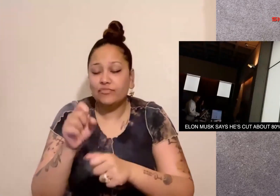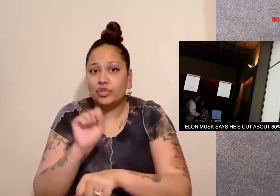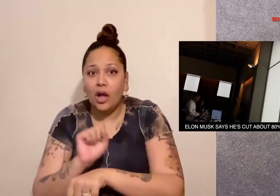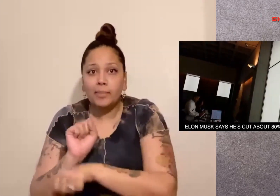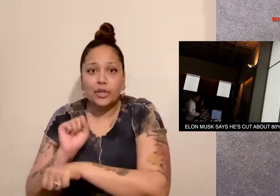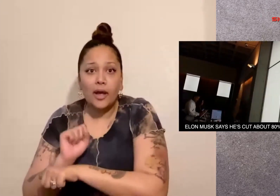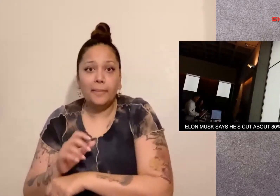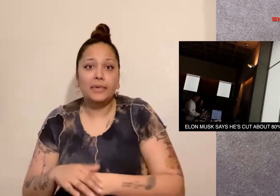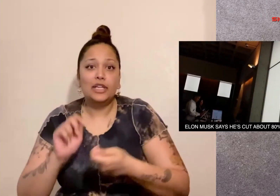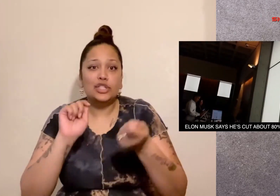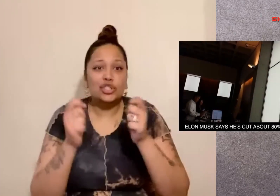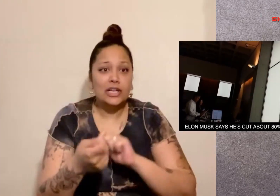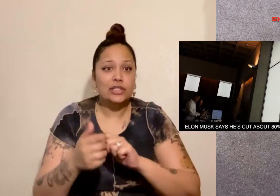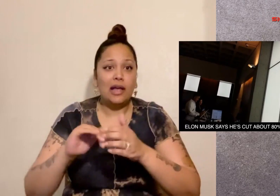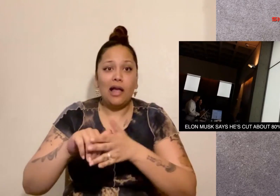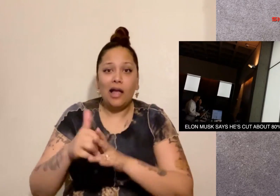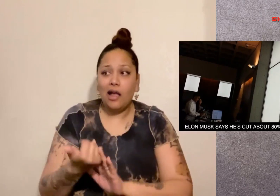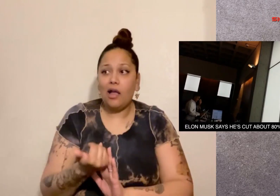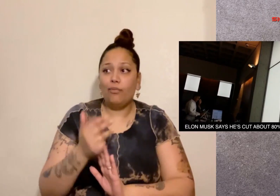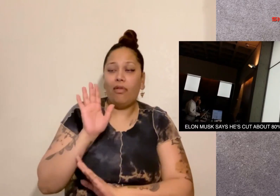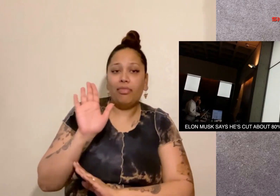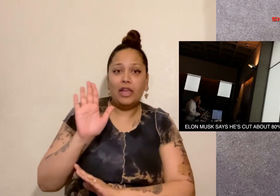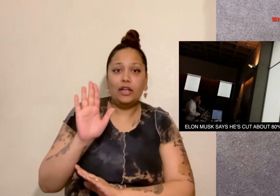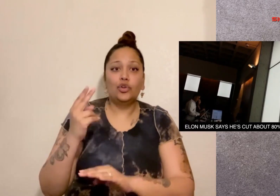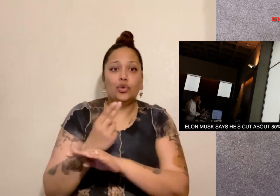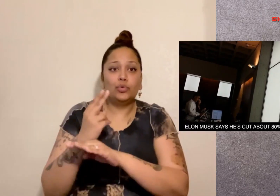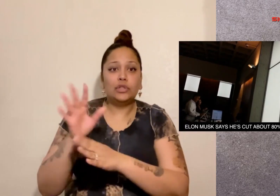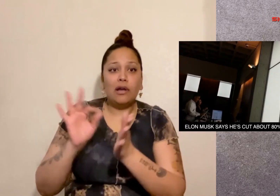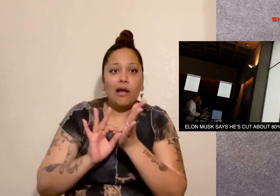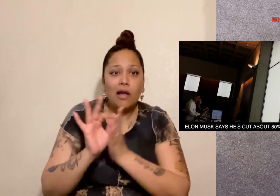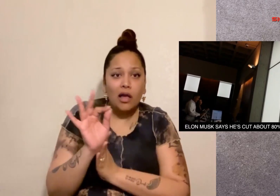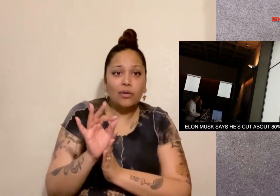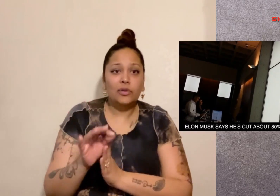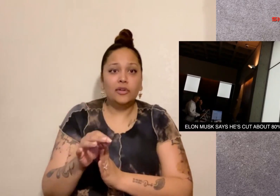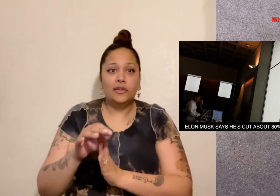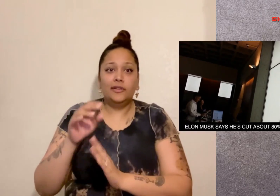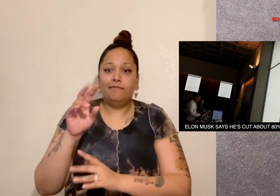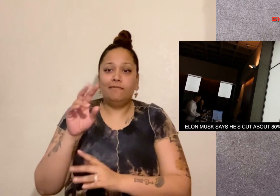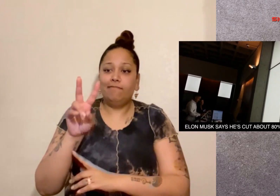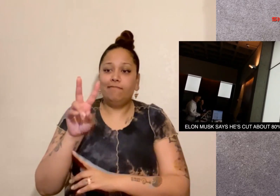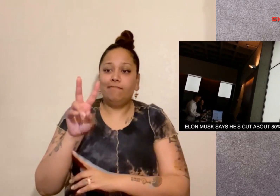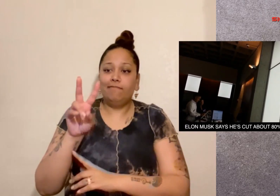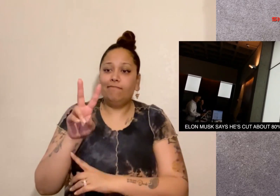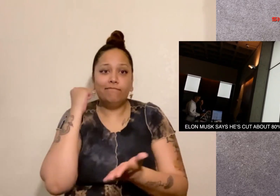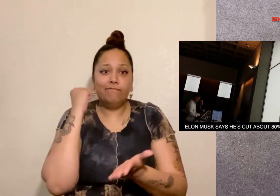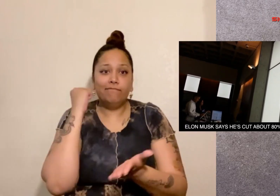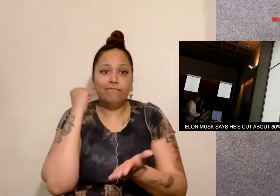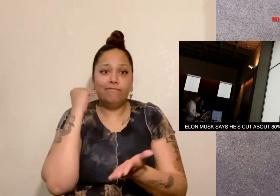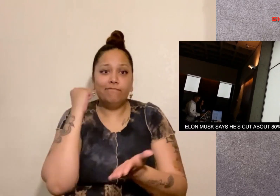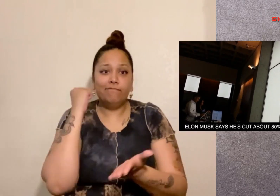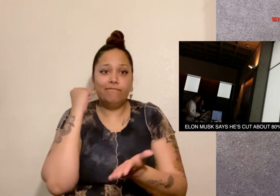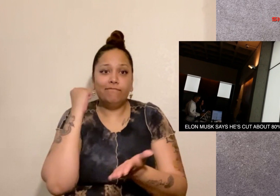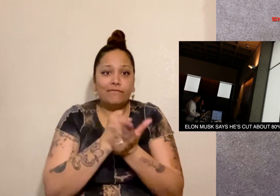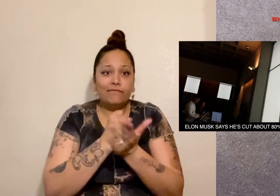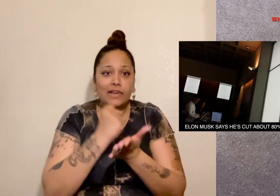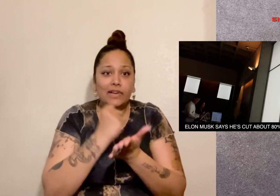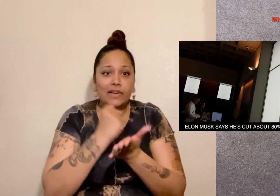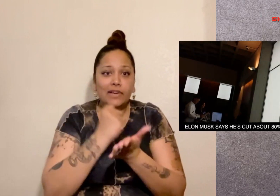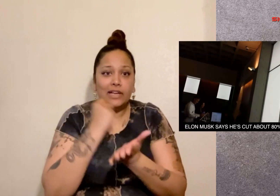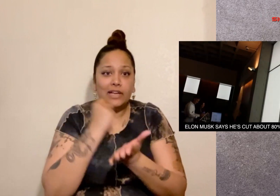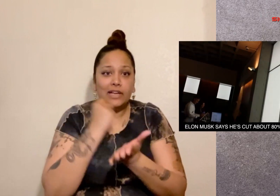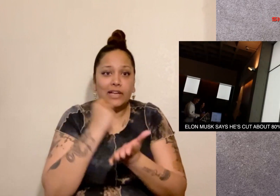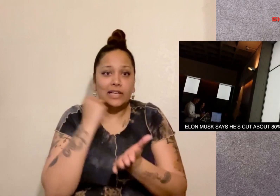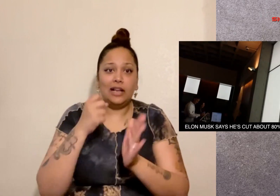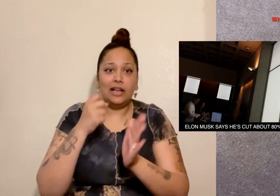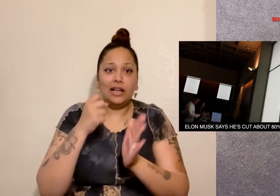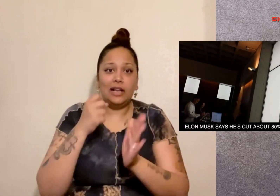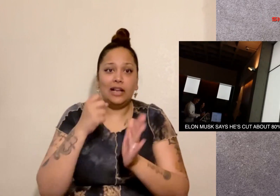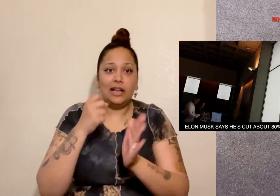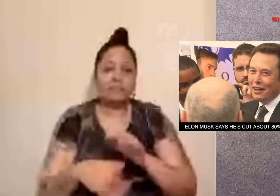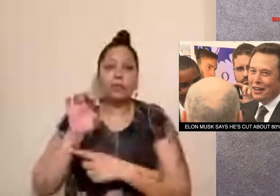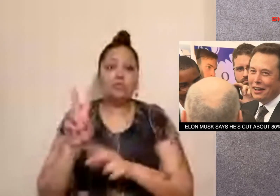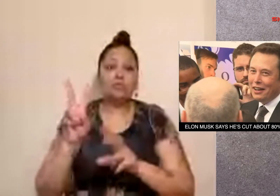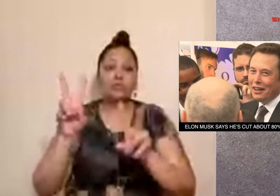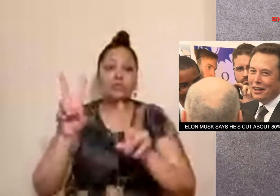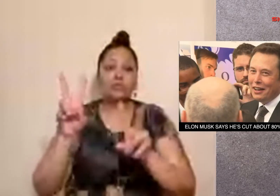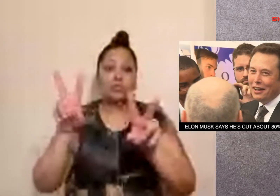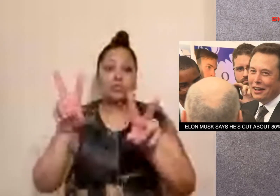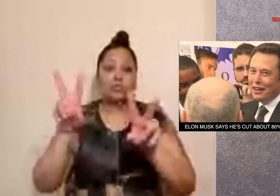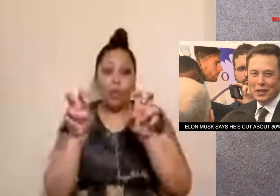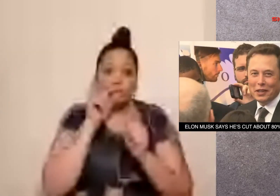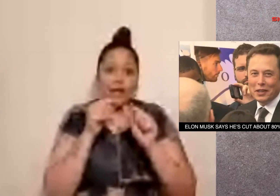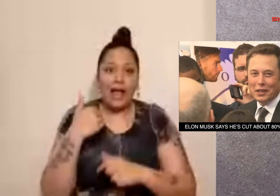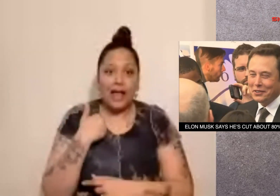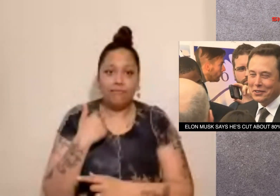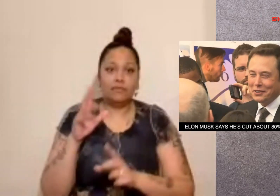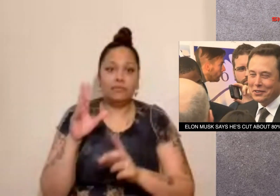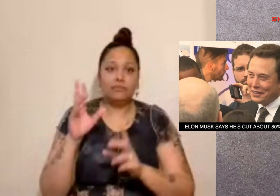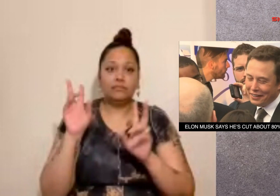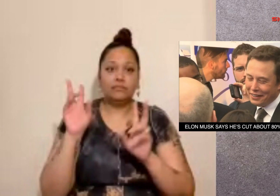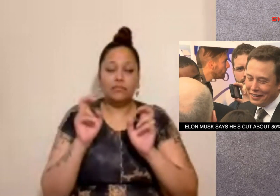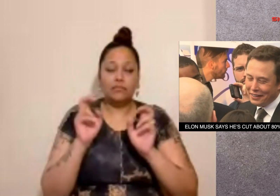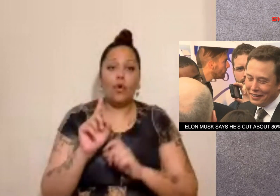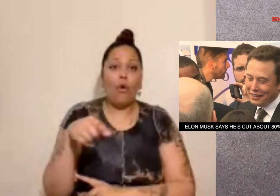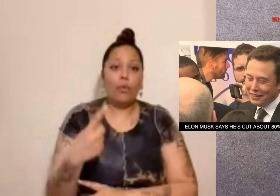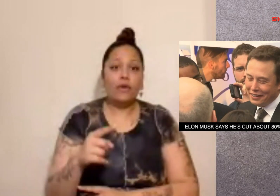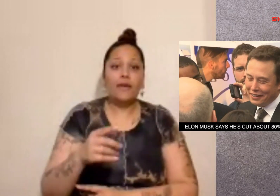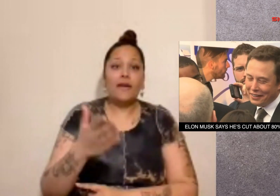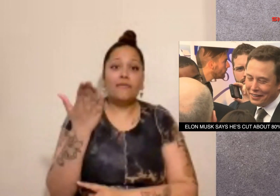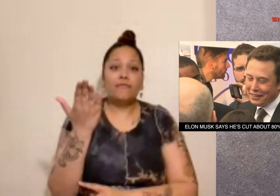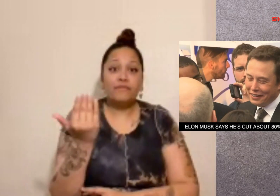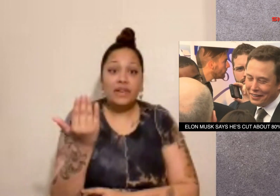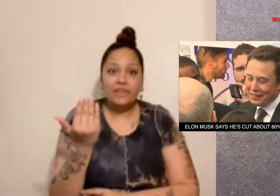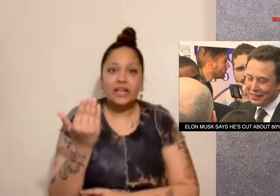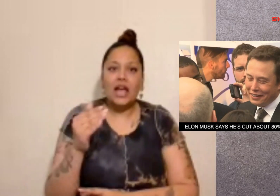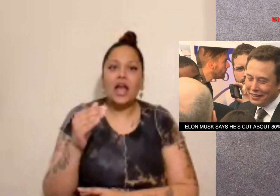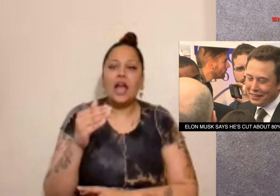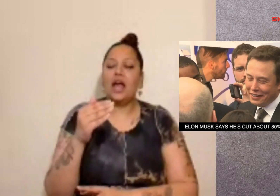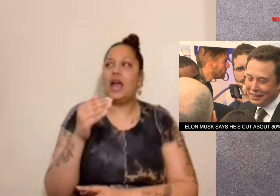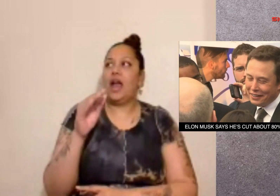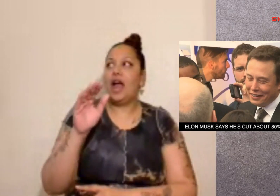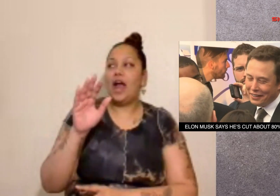how user accounts are verified or labeled Musk was quoted as saying Twitter now only